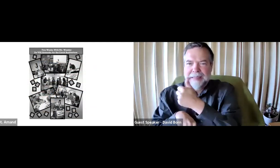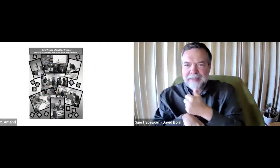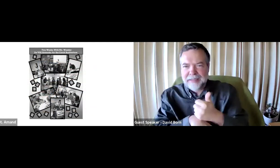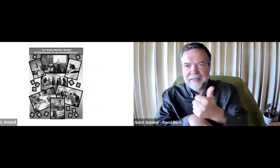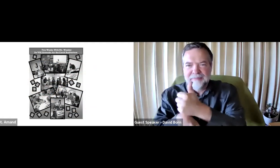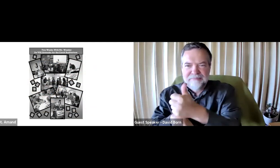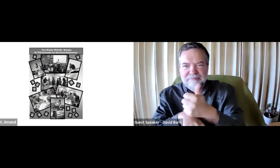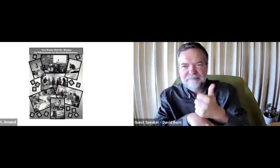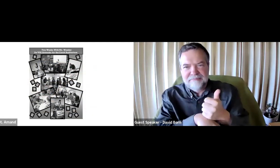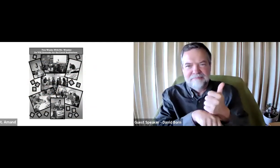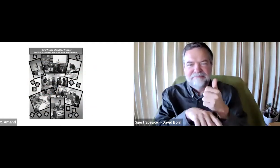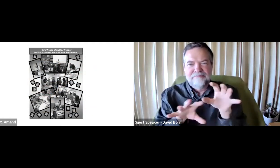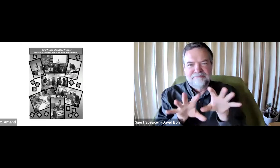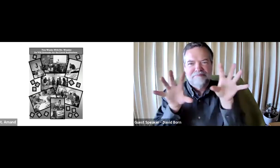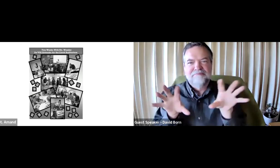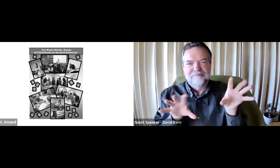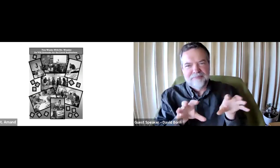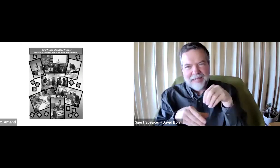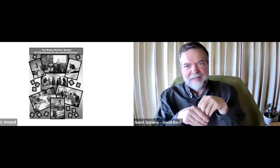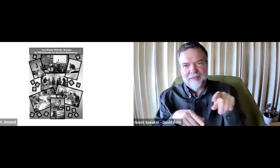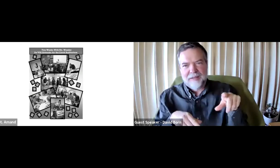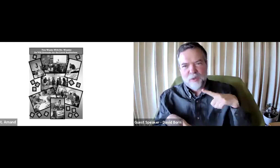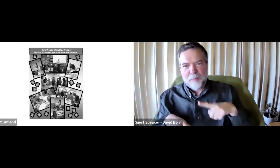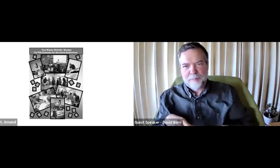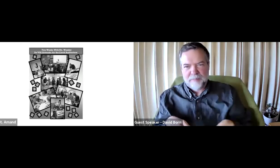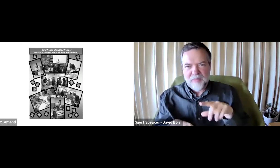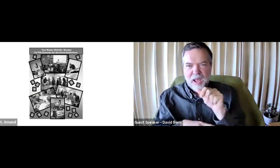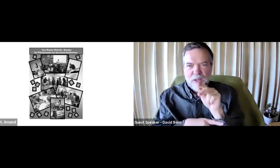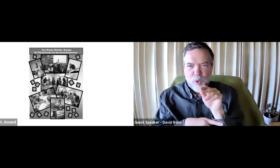He took the challenge on, and he set up such an amazing look